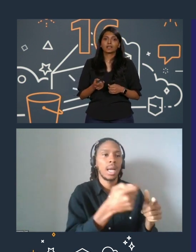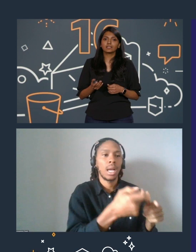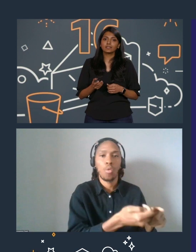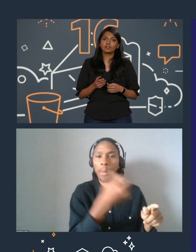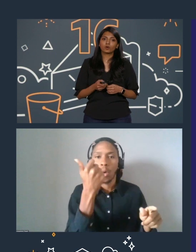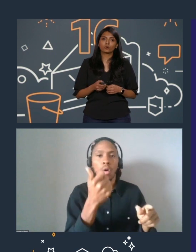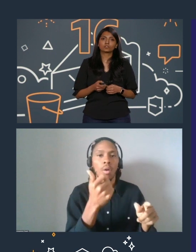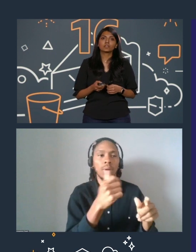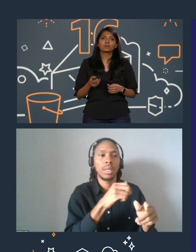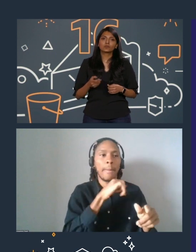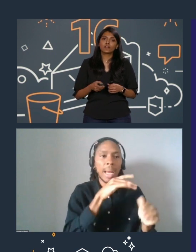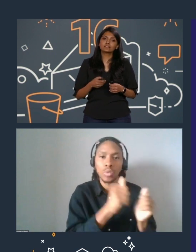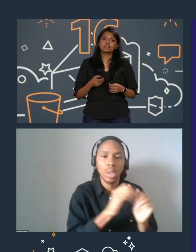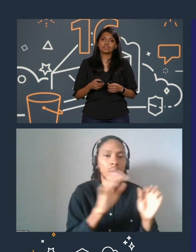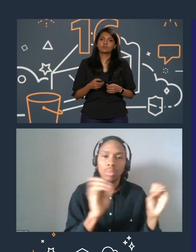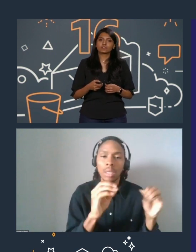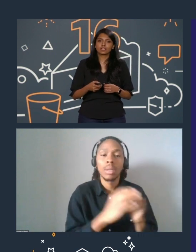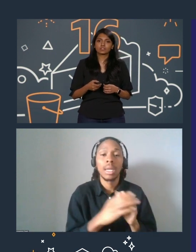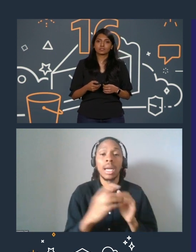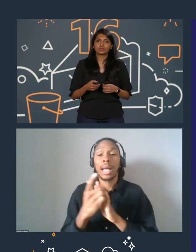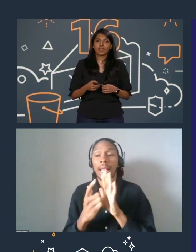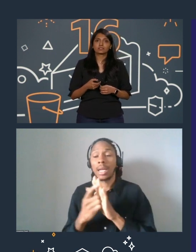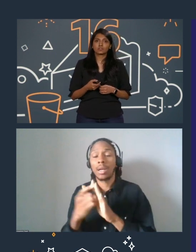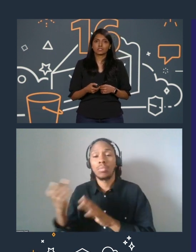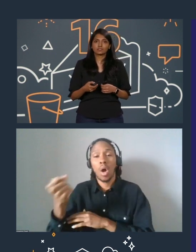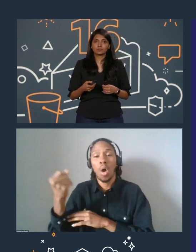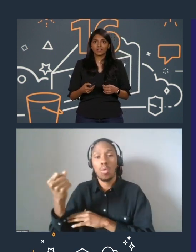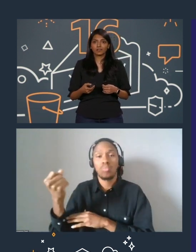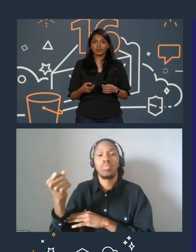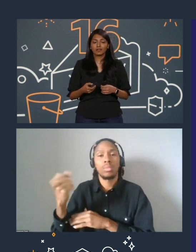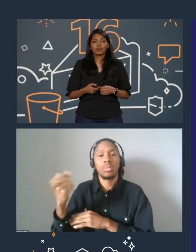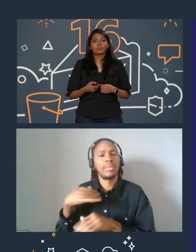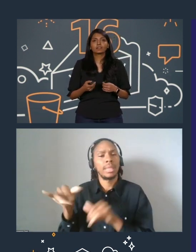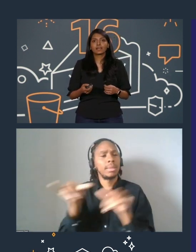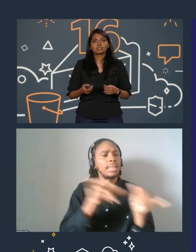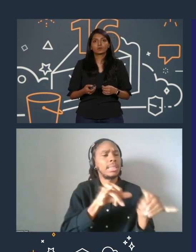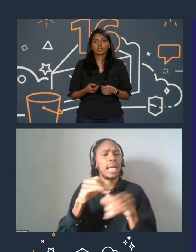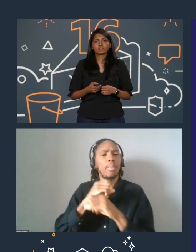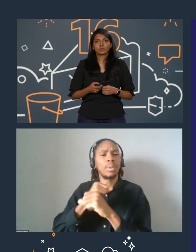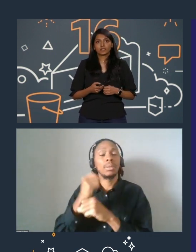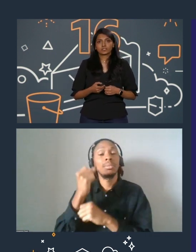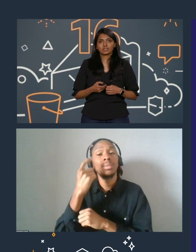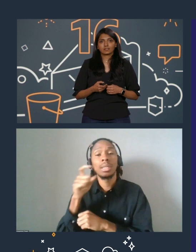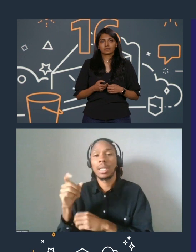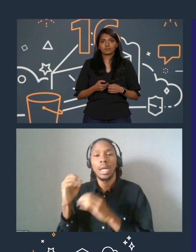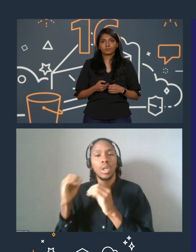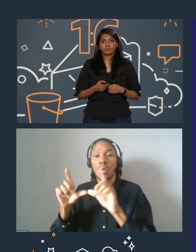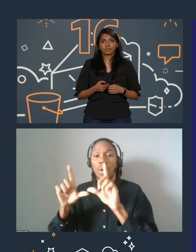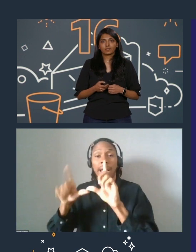A legal hold provides the same protection as a retention period, but it has no expiration date.